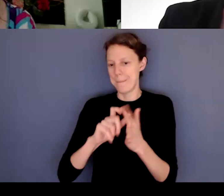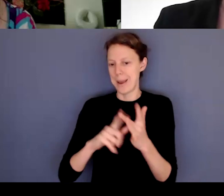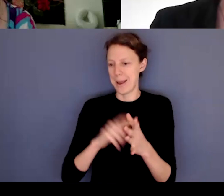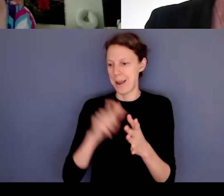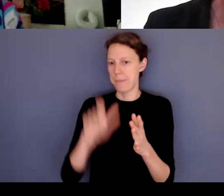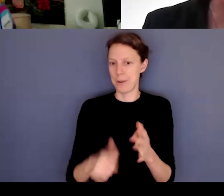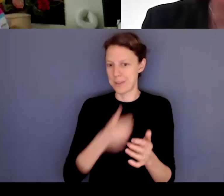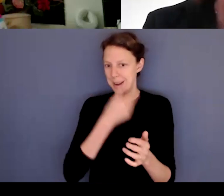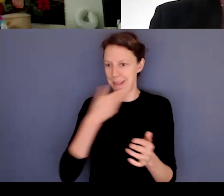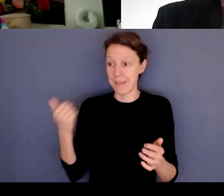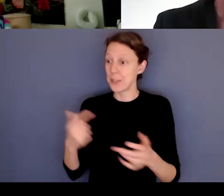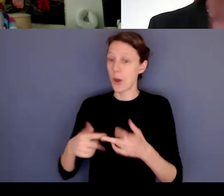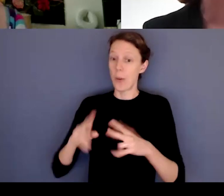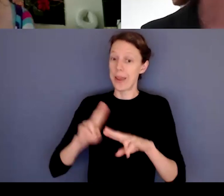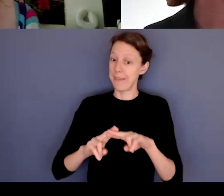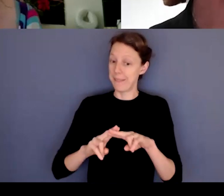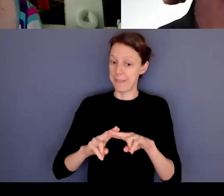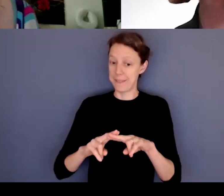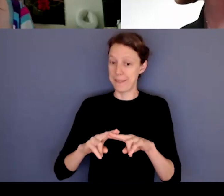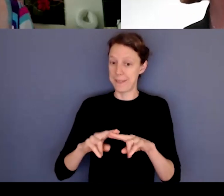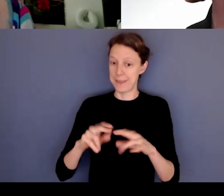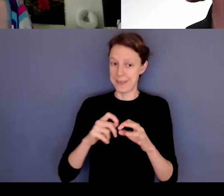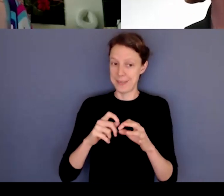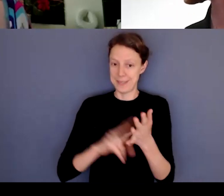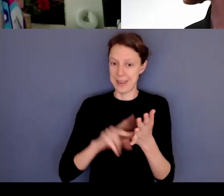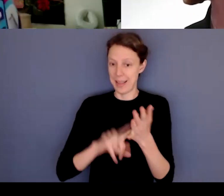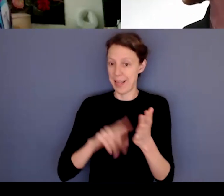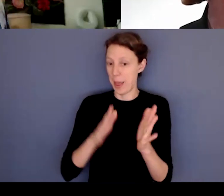a grant going for getting a full time media person, first in